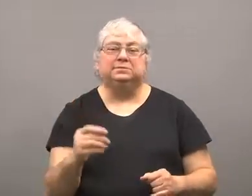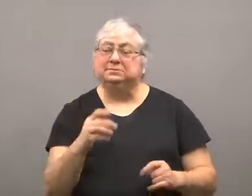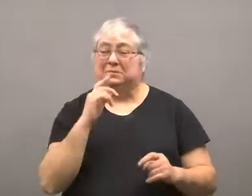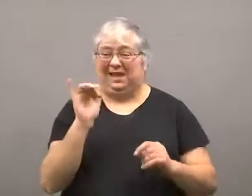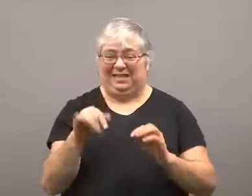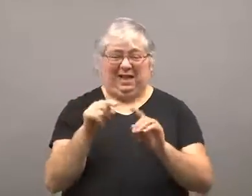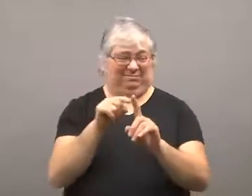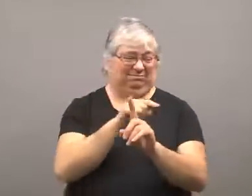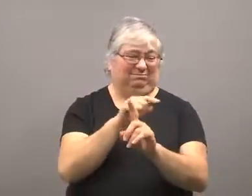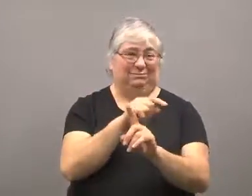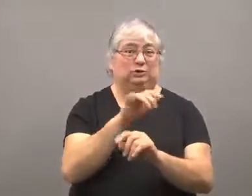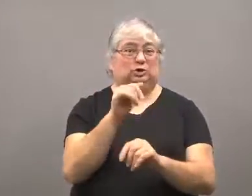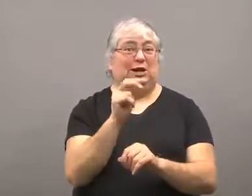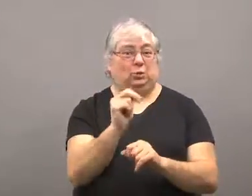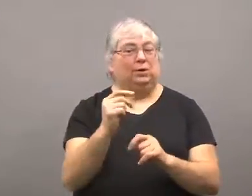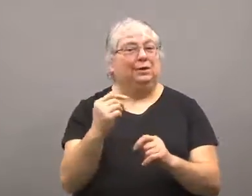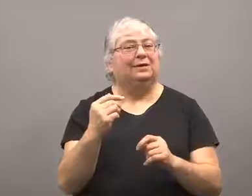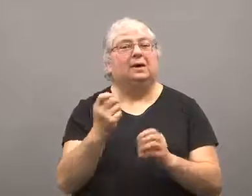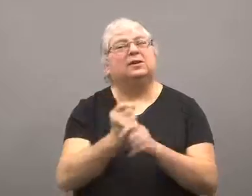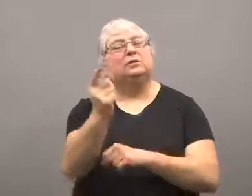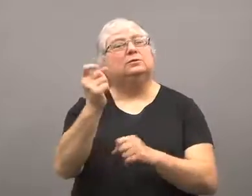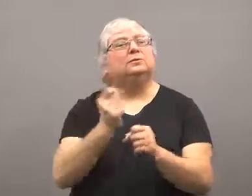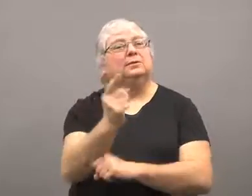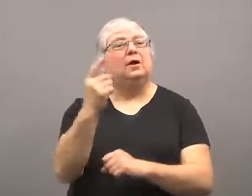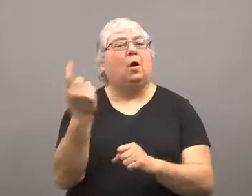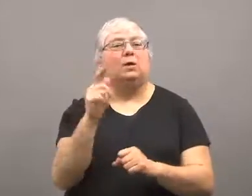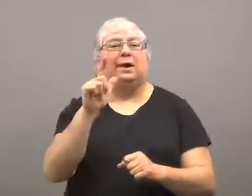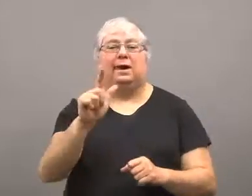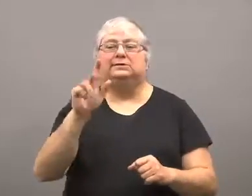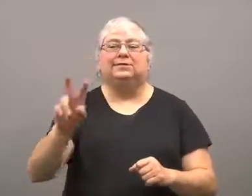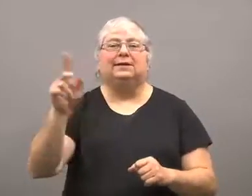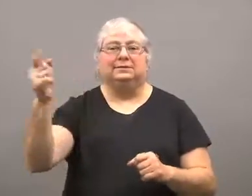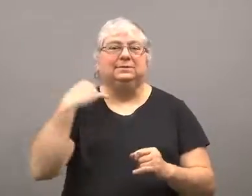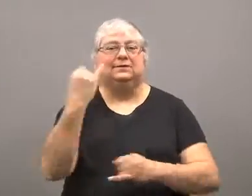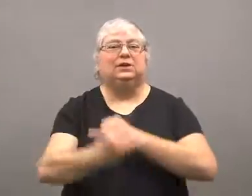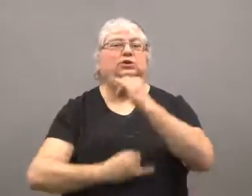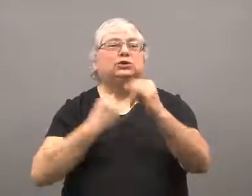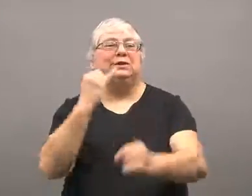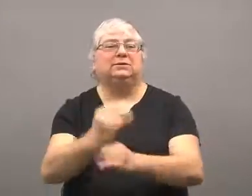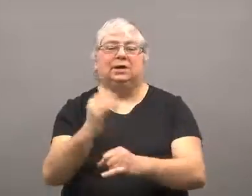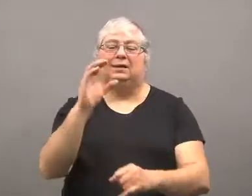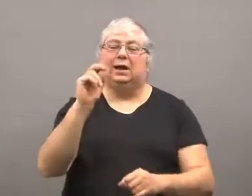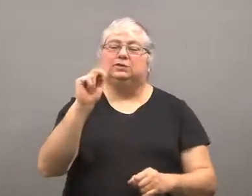Around that time in January, there is an annual event in Las Vegas,